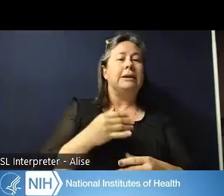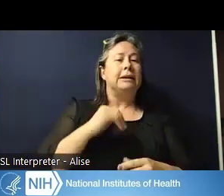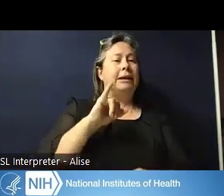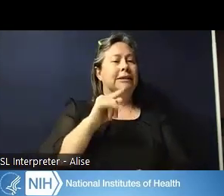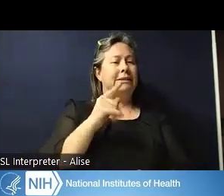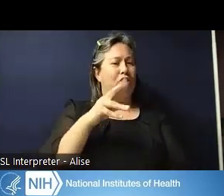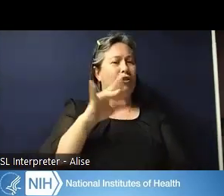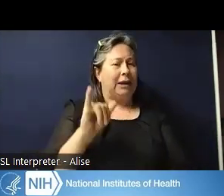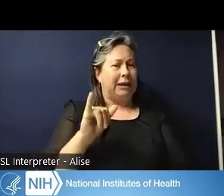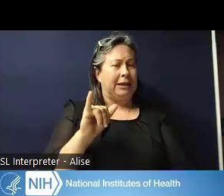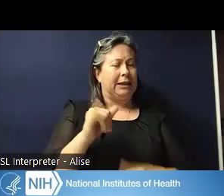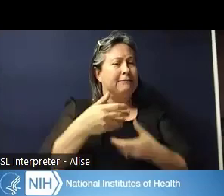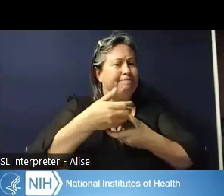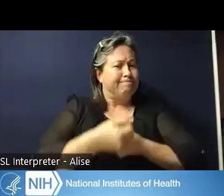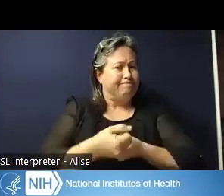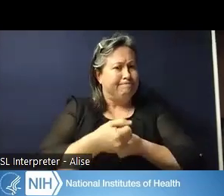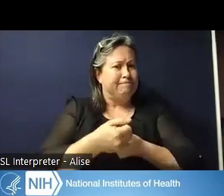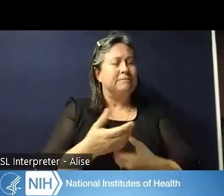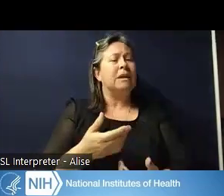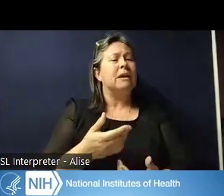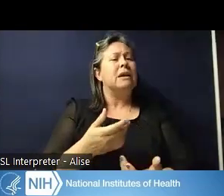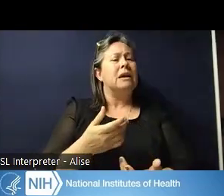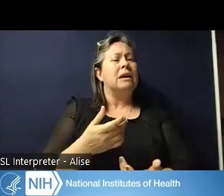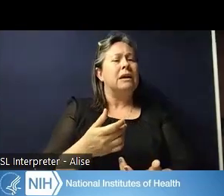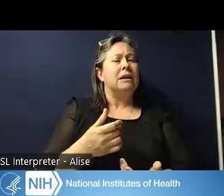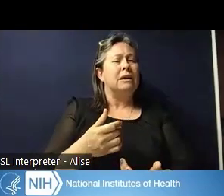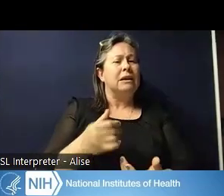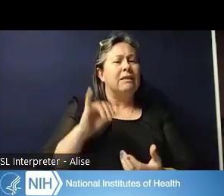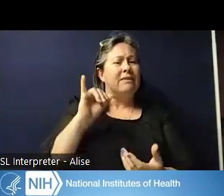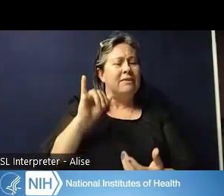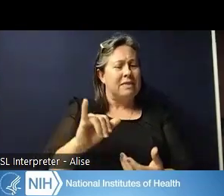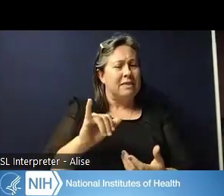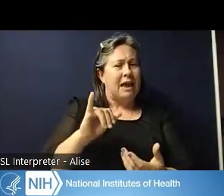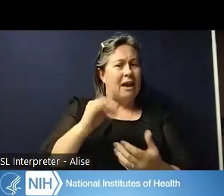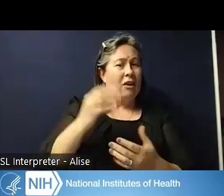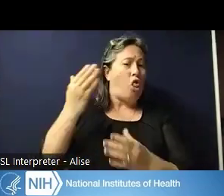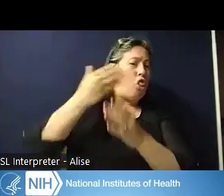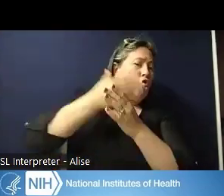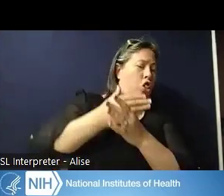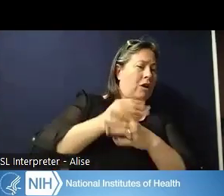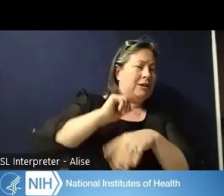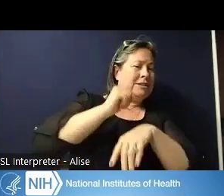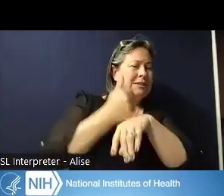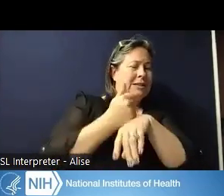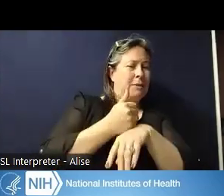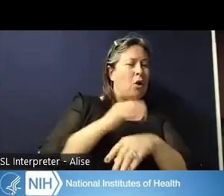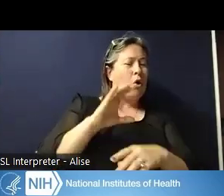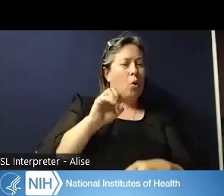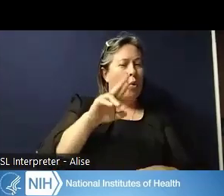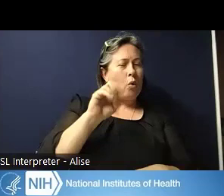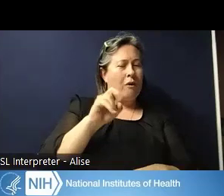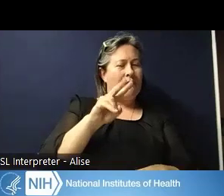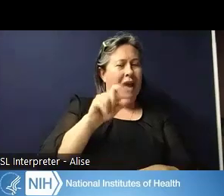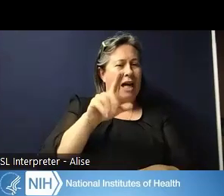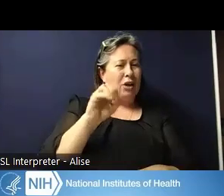puts NIH core principles and values at risk. And these are the core principles, as a reminder.